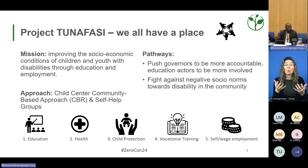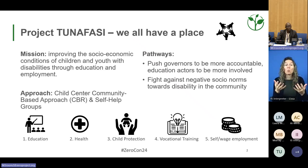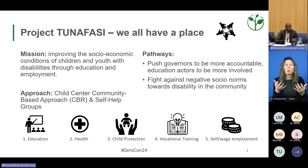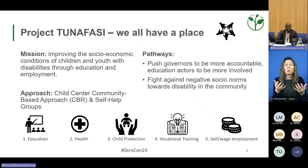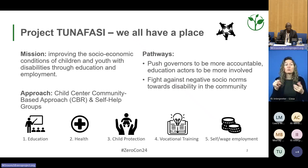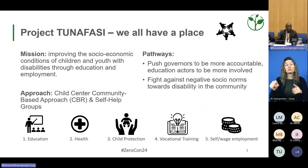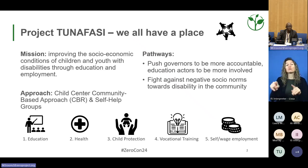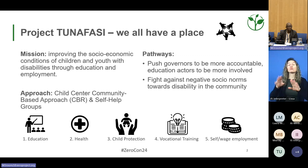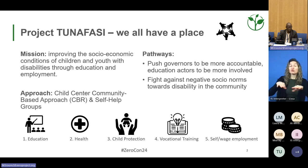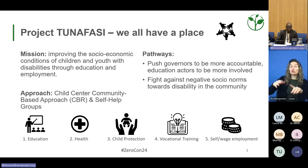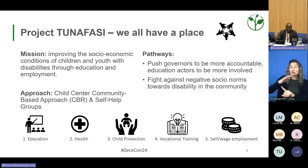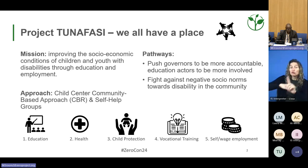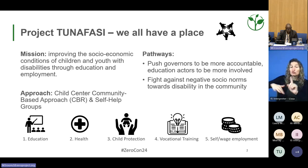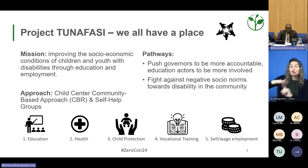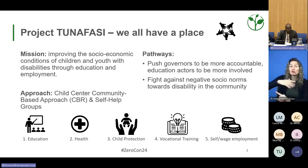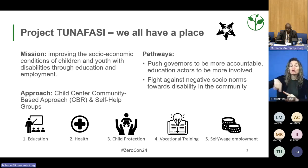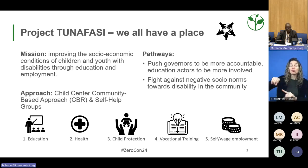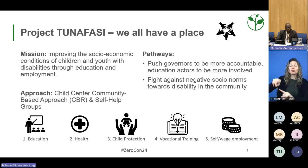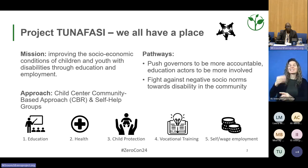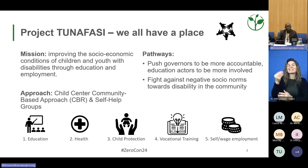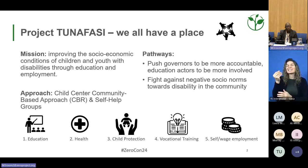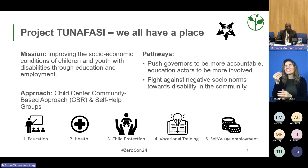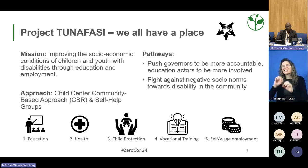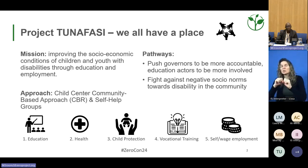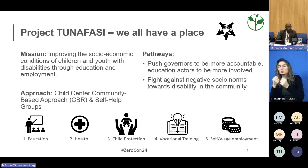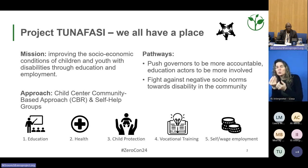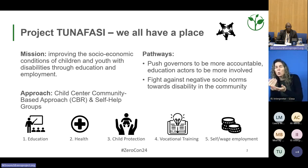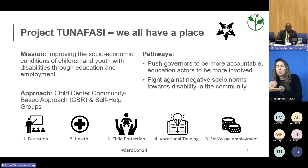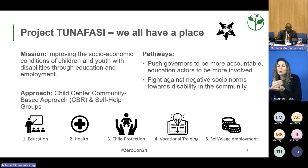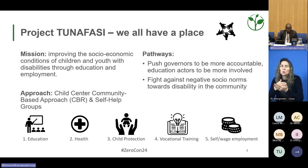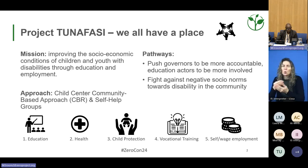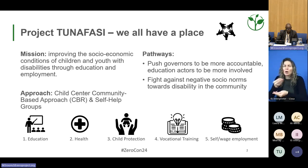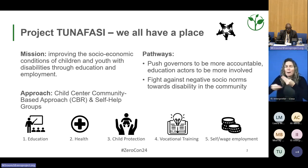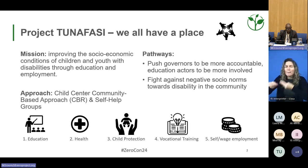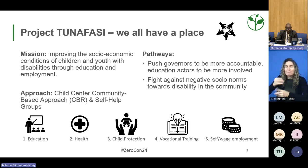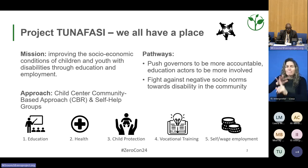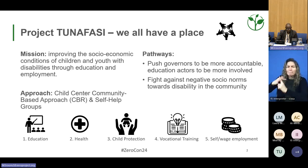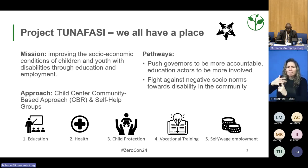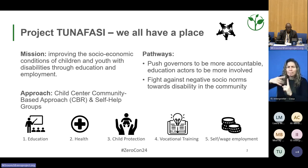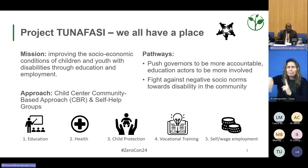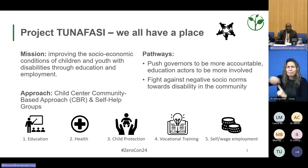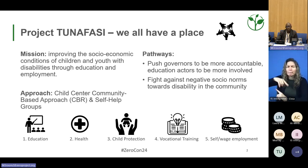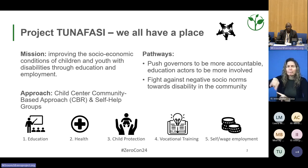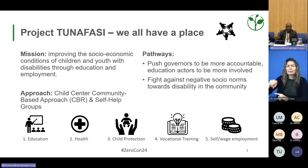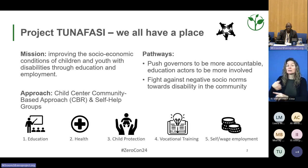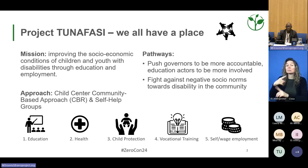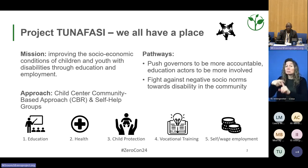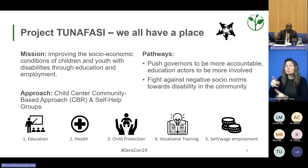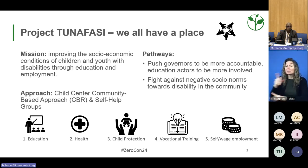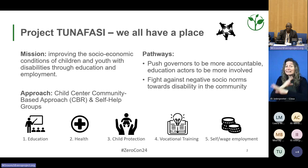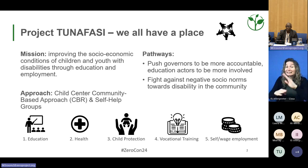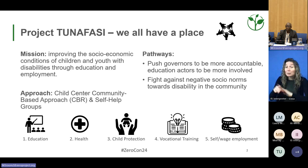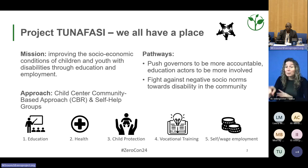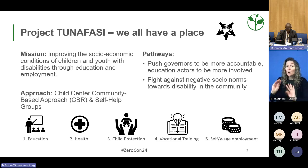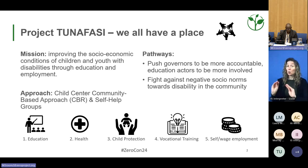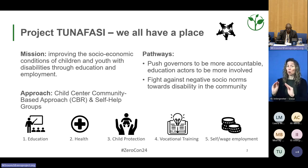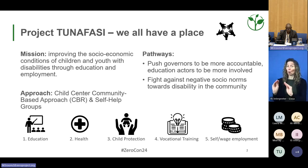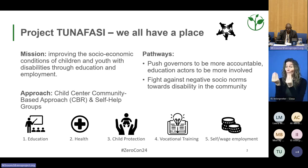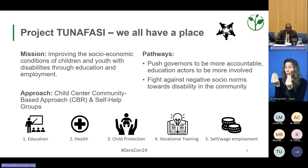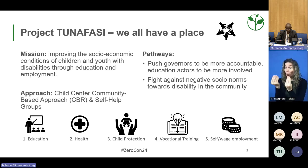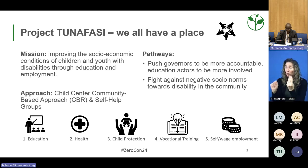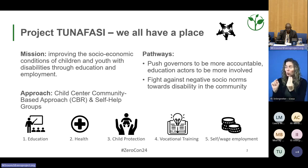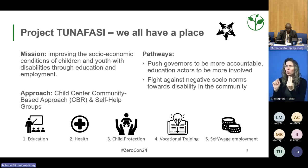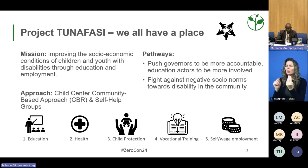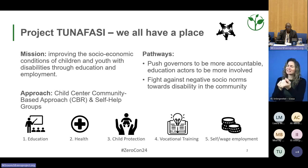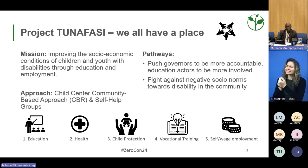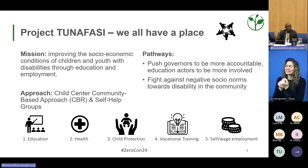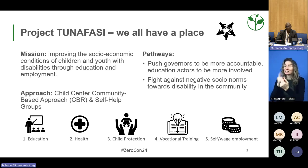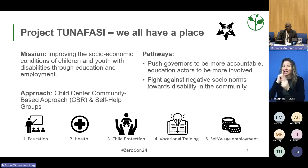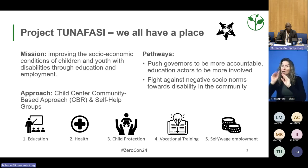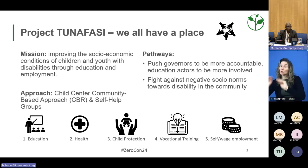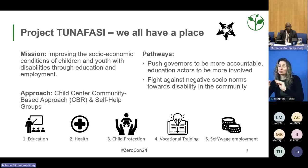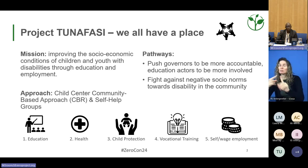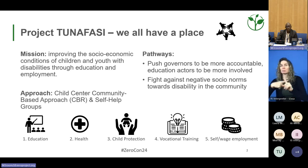through education and employment. Some pathways of the program forward pushed government to be more